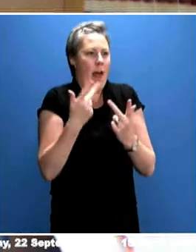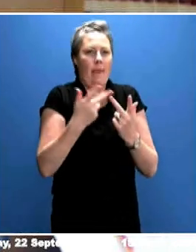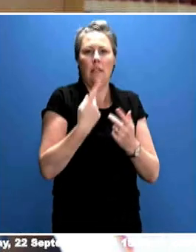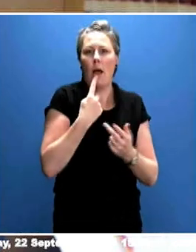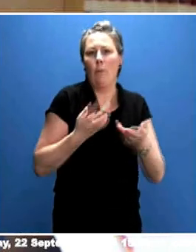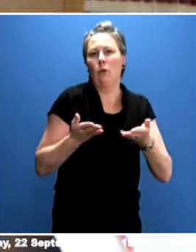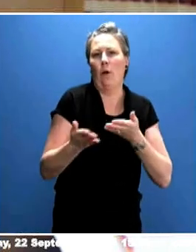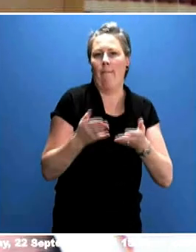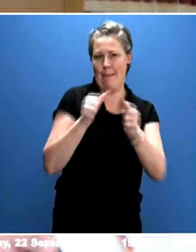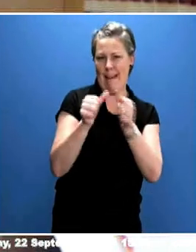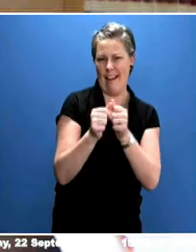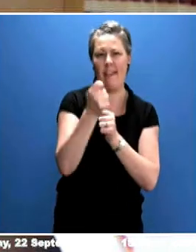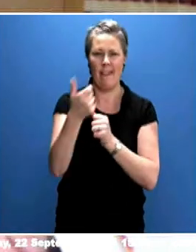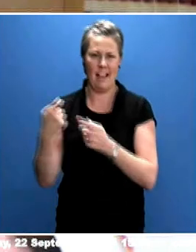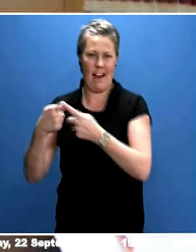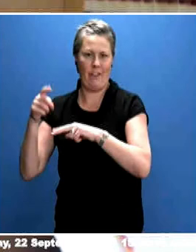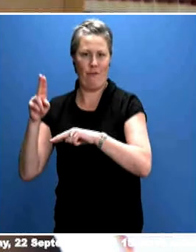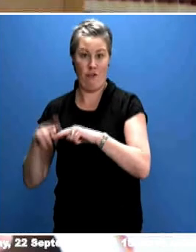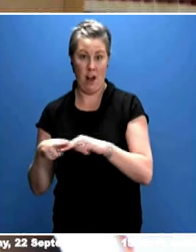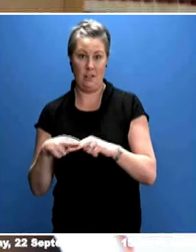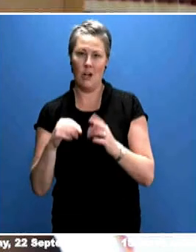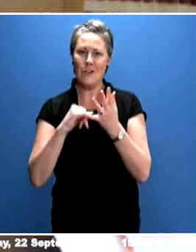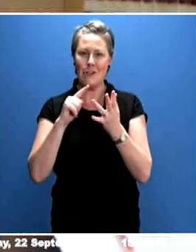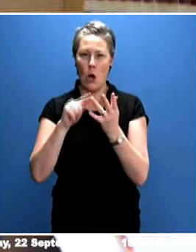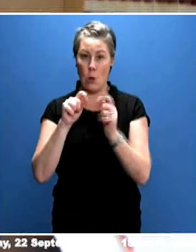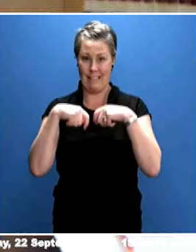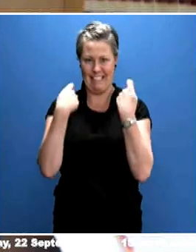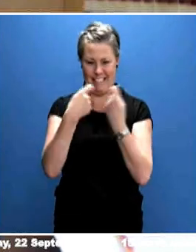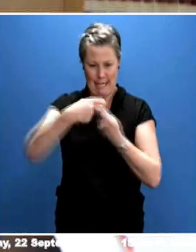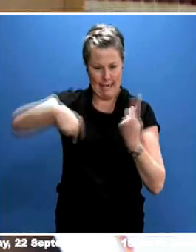So, it's, you know, a multi-team approach making those decisions,